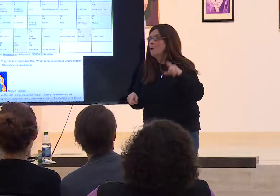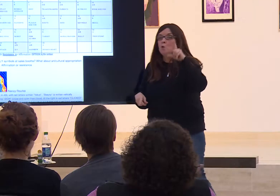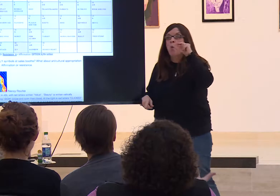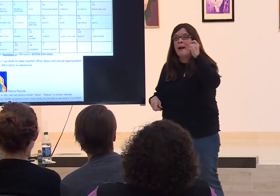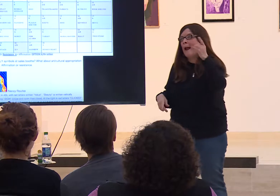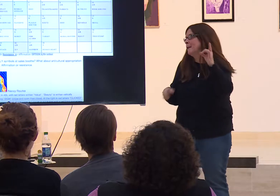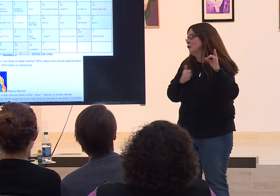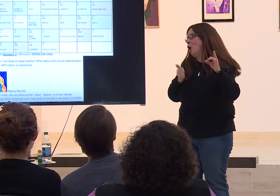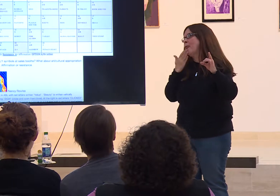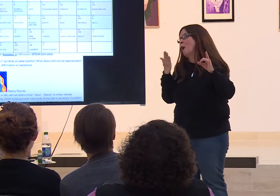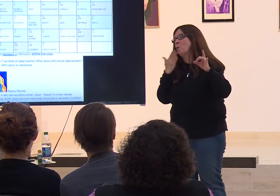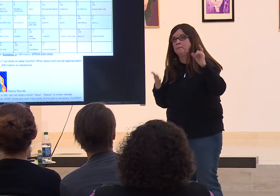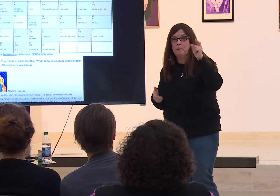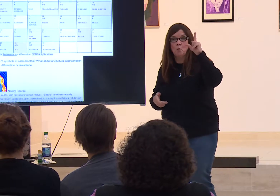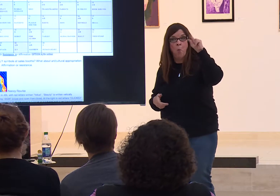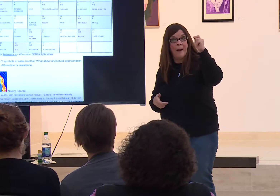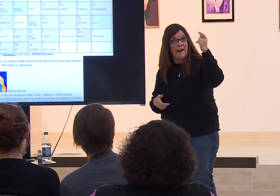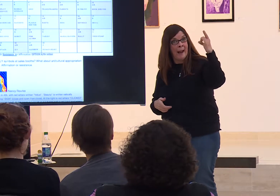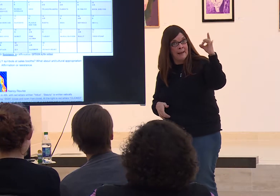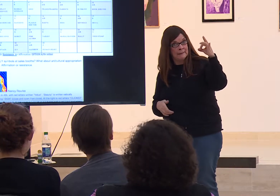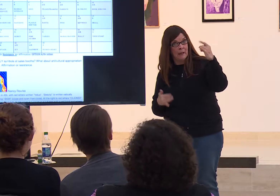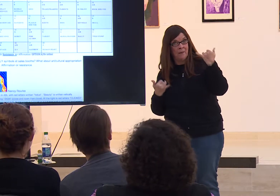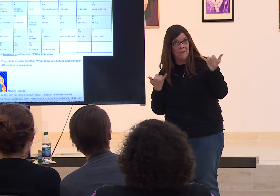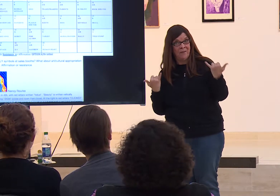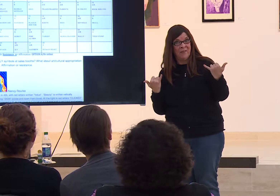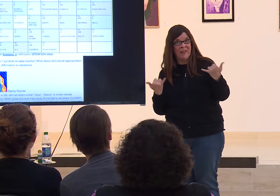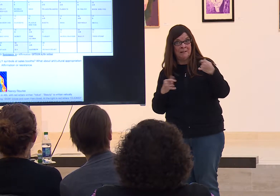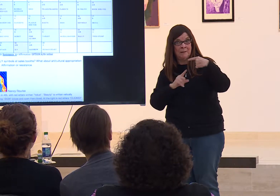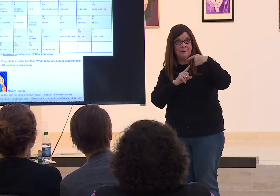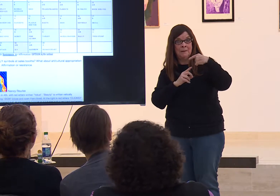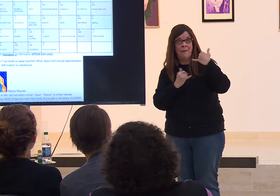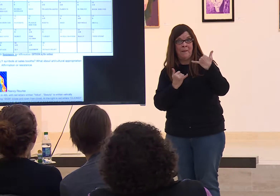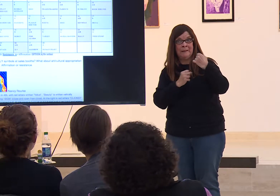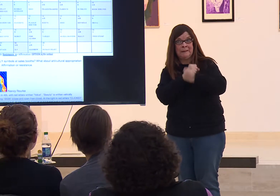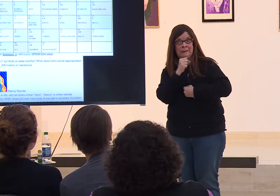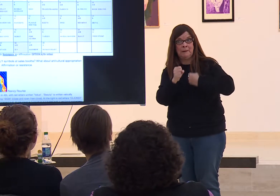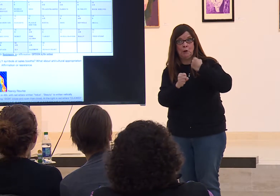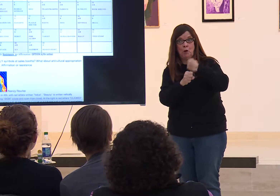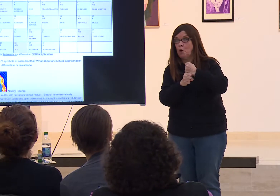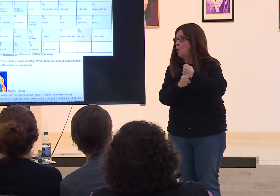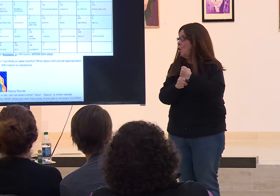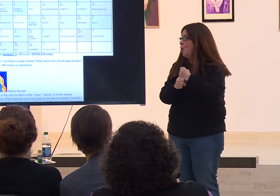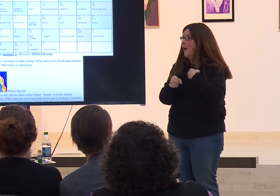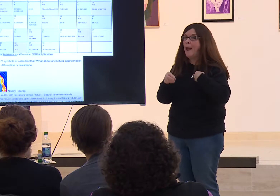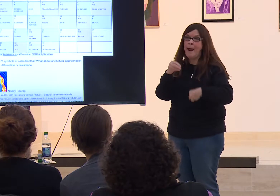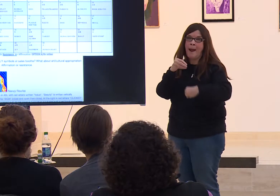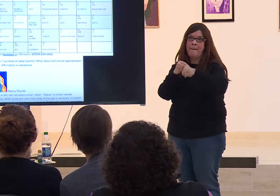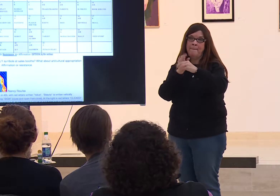This is the next slide. Yep, thank you, Patti. Ha! 2018, this year,